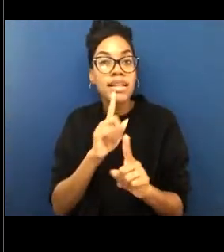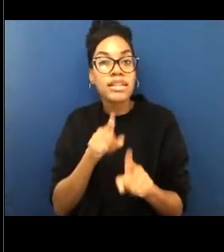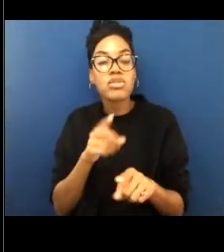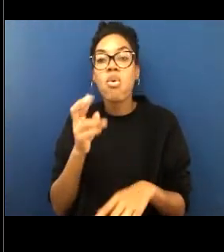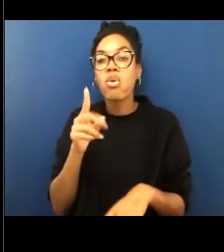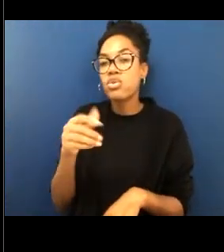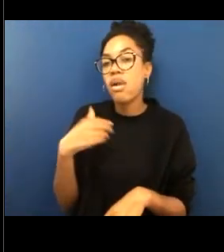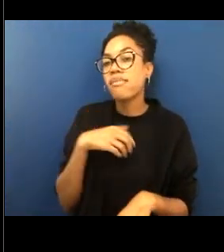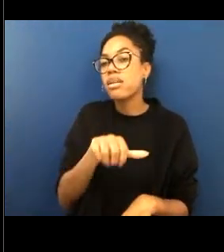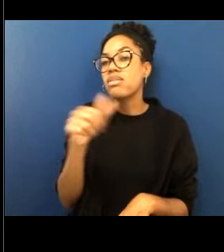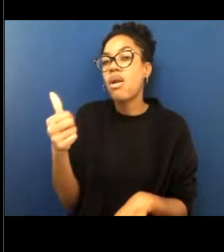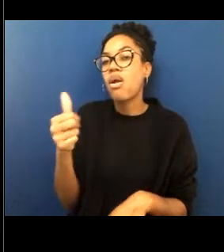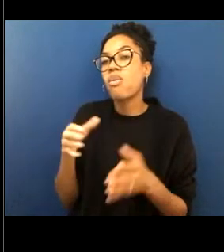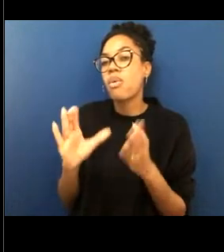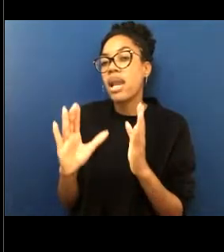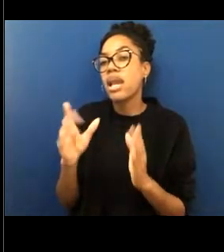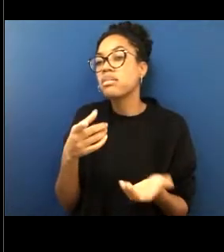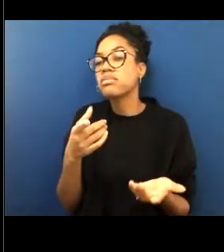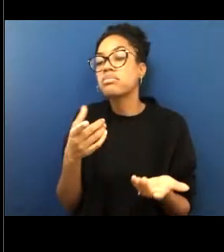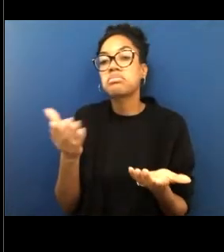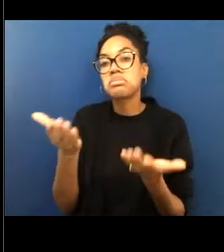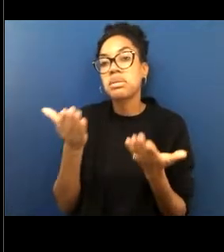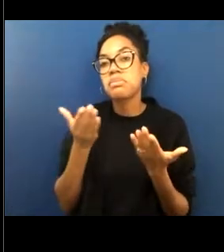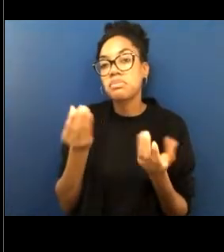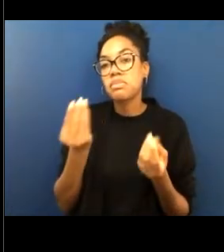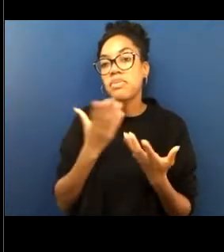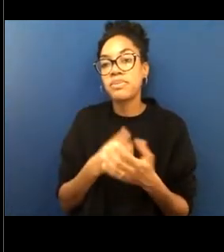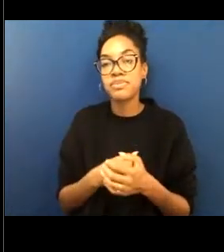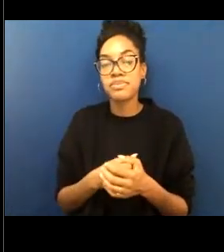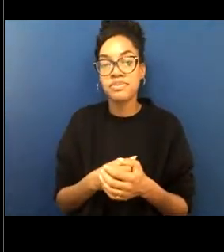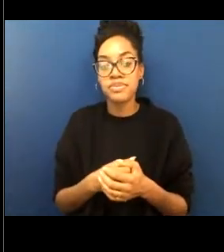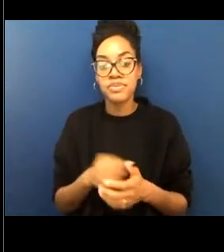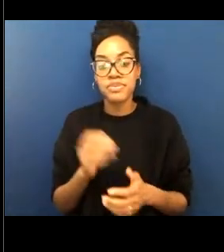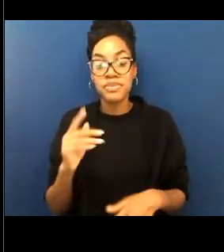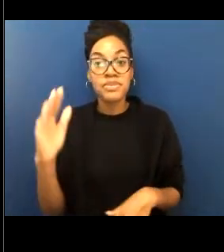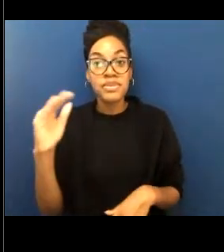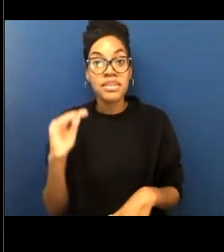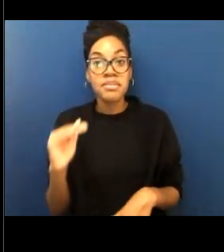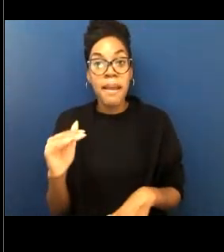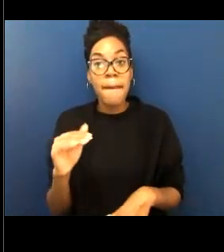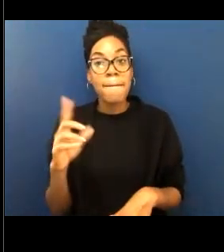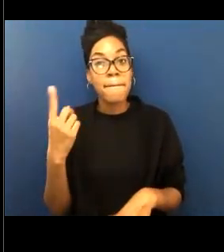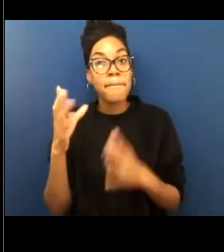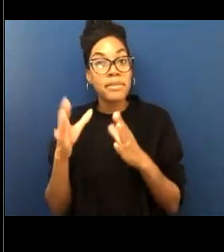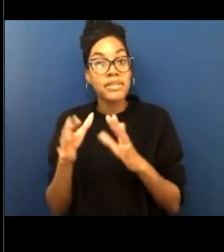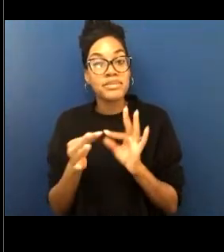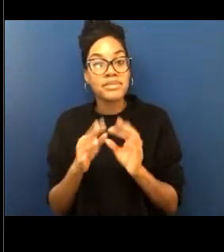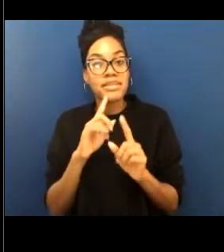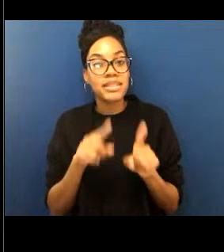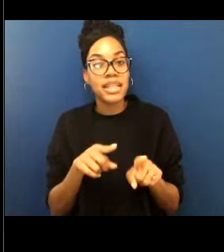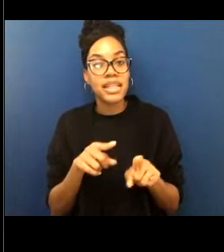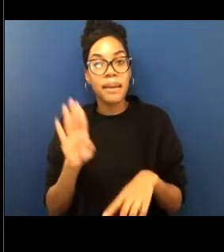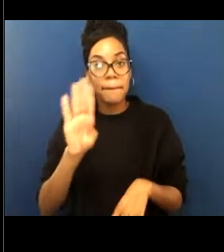that I haven't given. [Lisa] Okay, so Theodore is saying, he thinks that it's B and C.